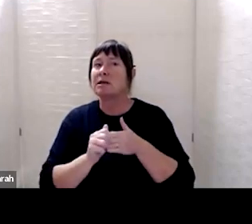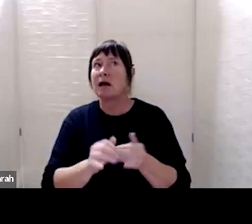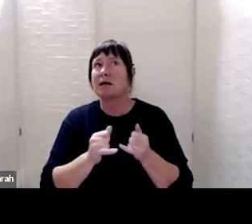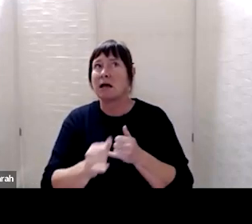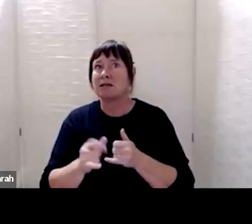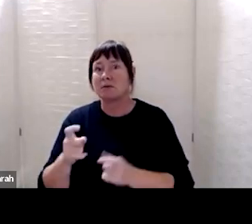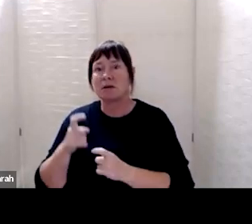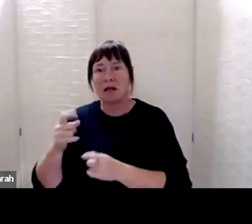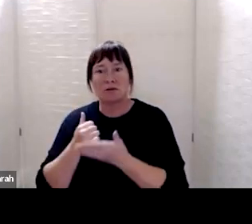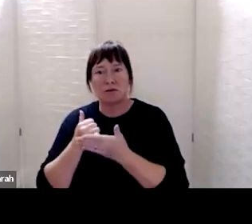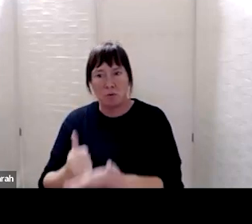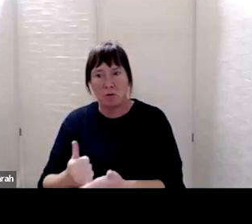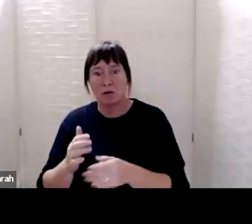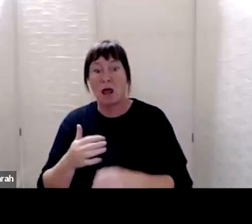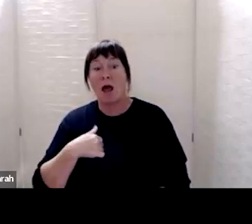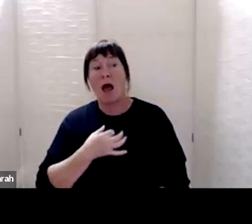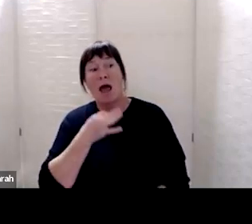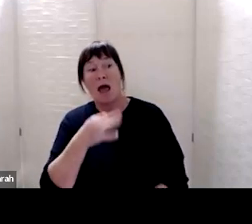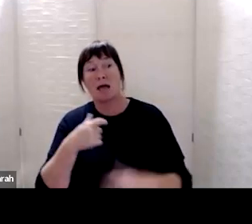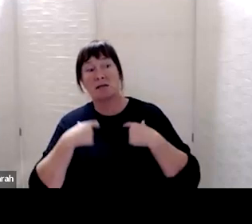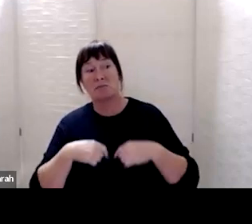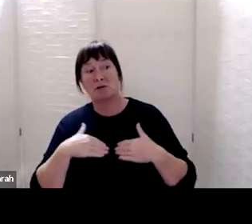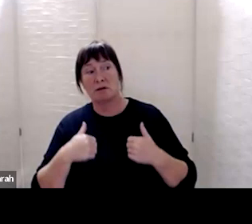I asked the Ministry of Health and was told in 2020